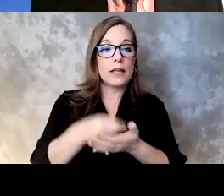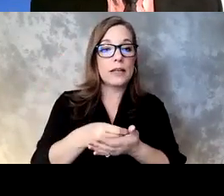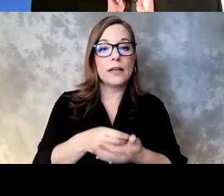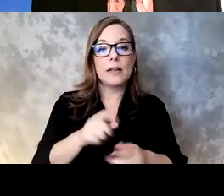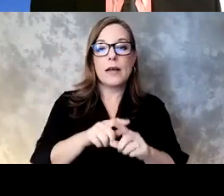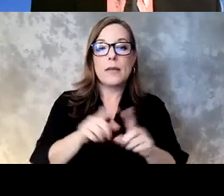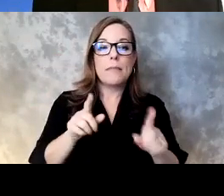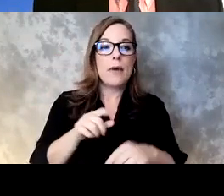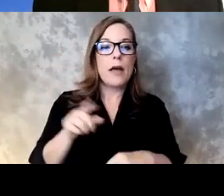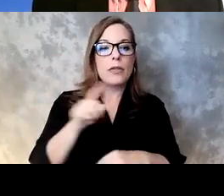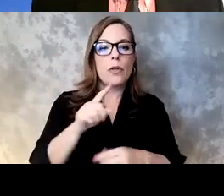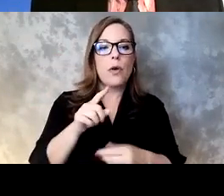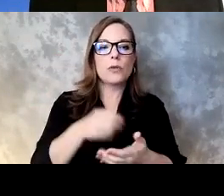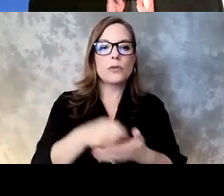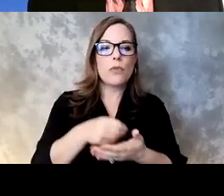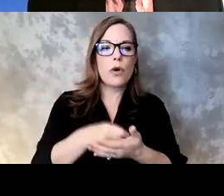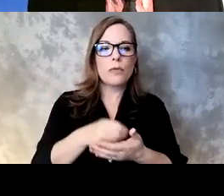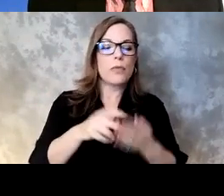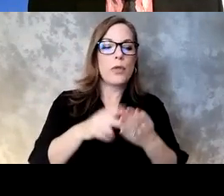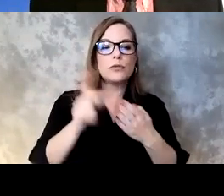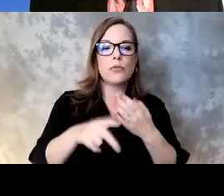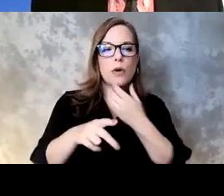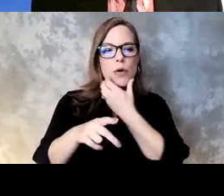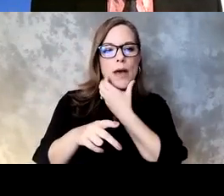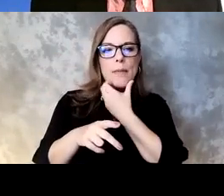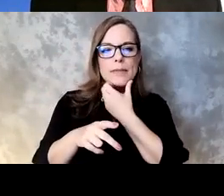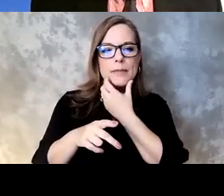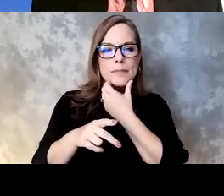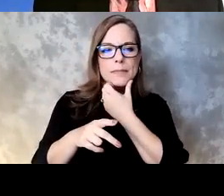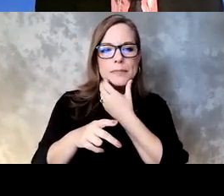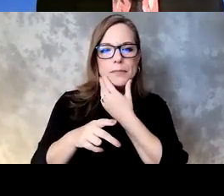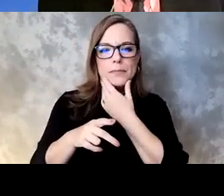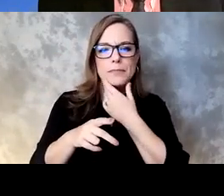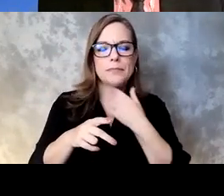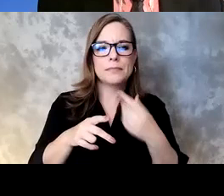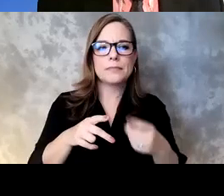So you know that something to consider that may lead to segregation of low-income families